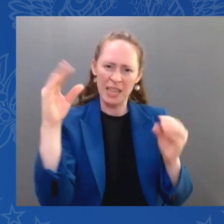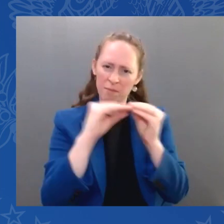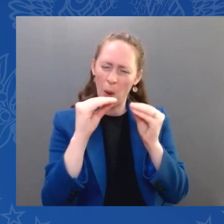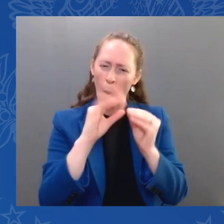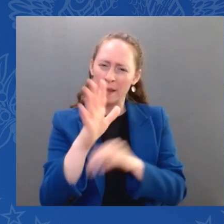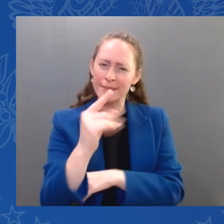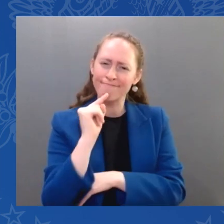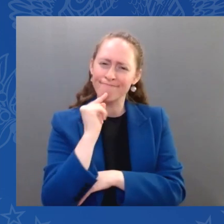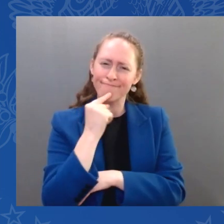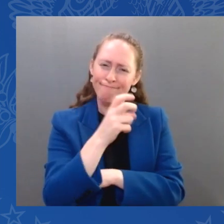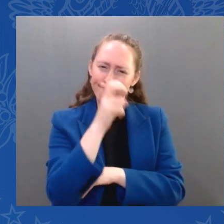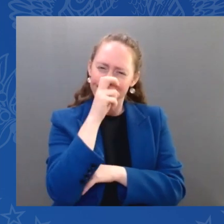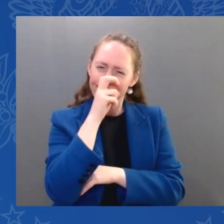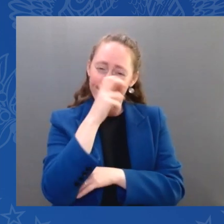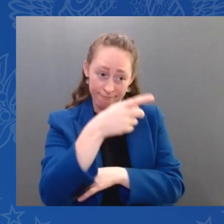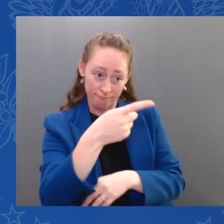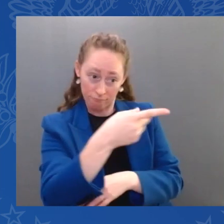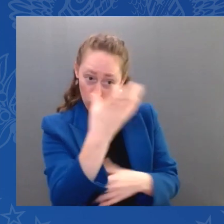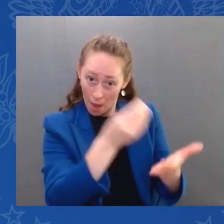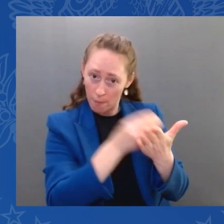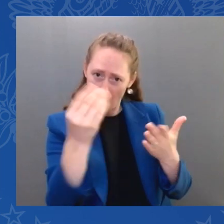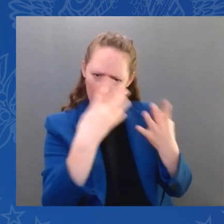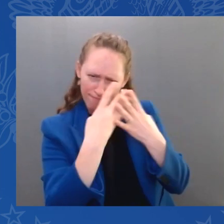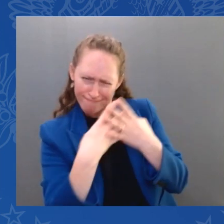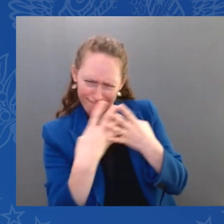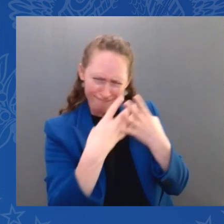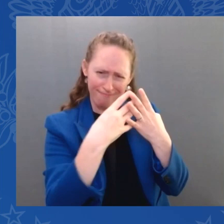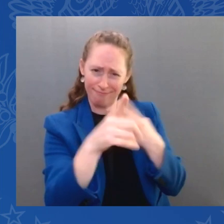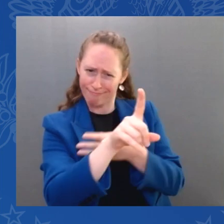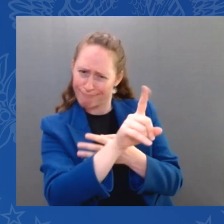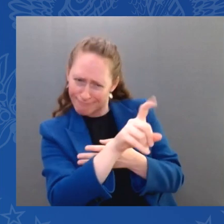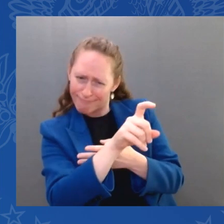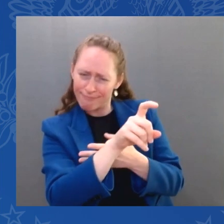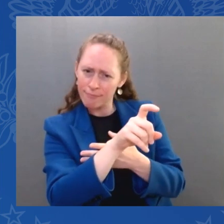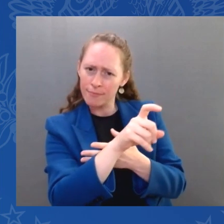18 years old and able to get his hands on a weapon and go on a killing spree?